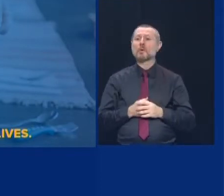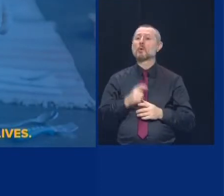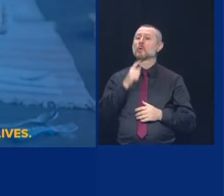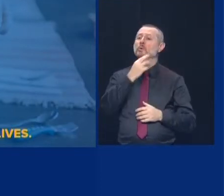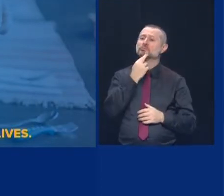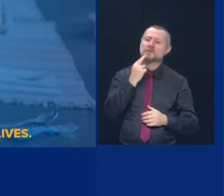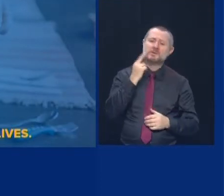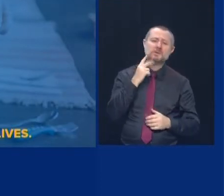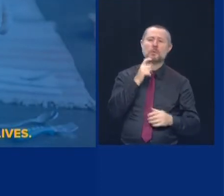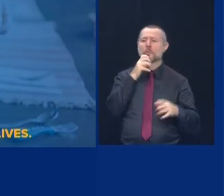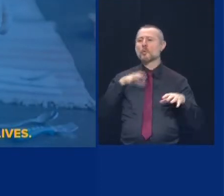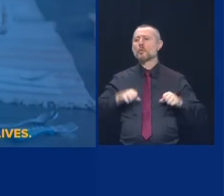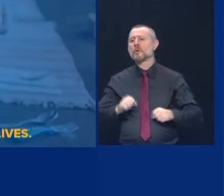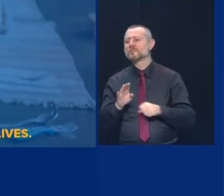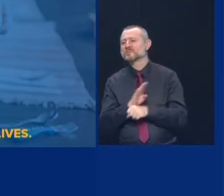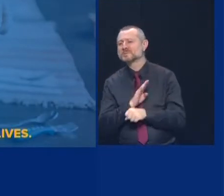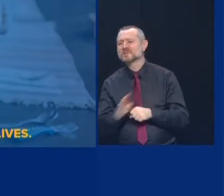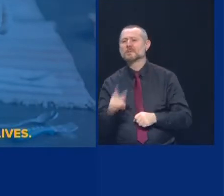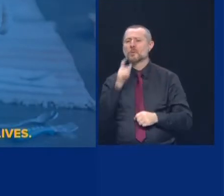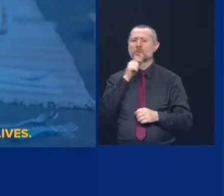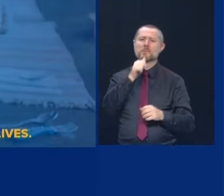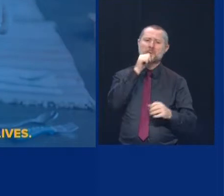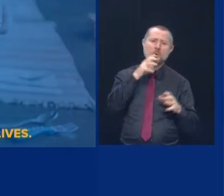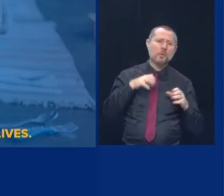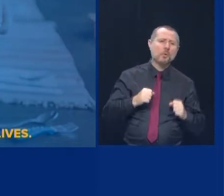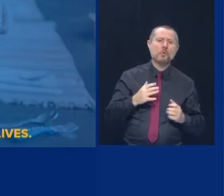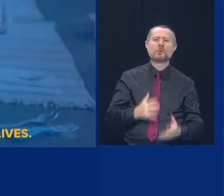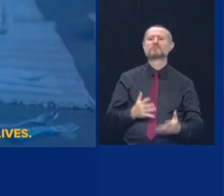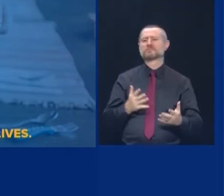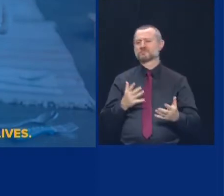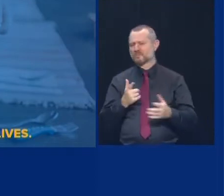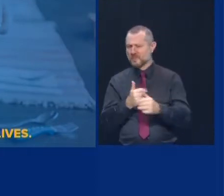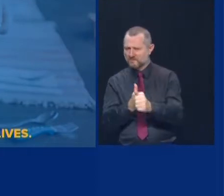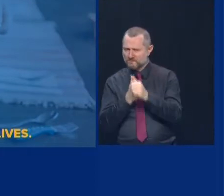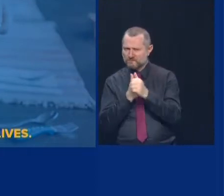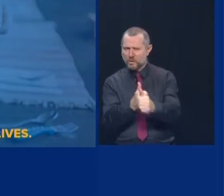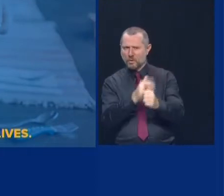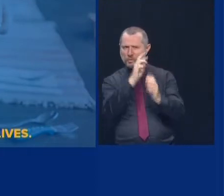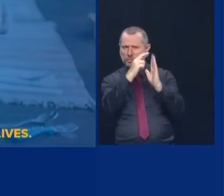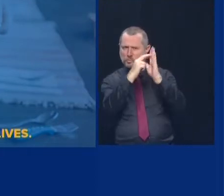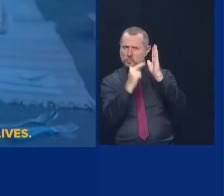EVERY PERSON WHO WEARS A MASK, BE THANKFUL FOR THEM THAT THEY CARE ENOUGH TO DO IT.